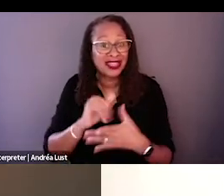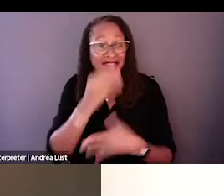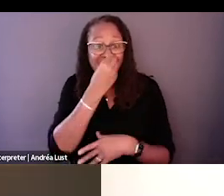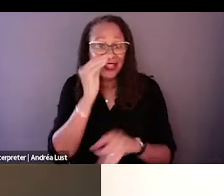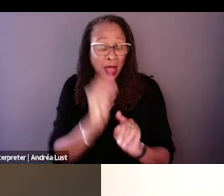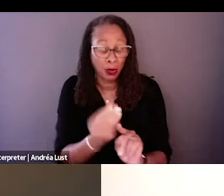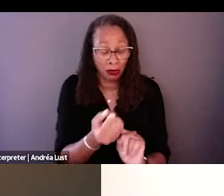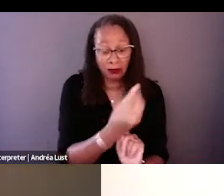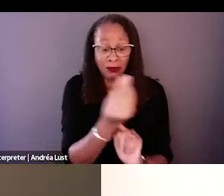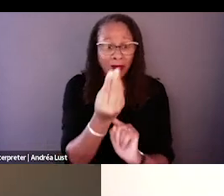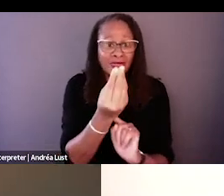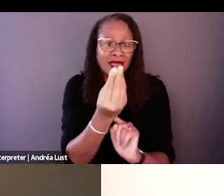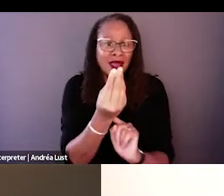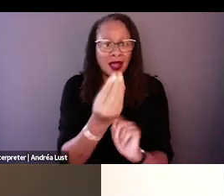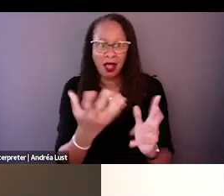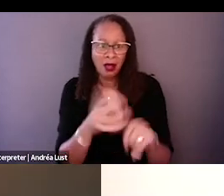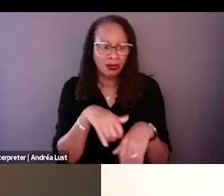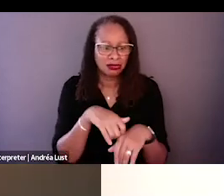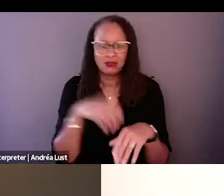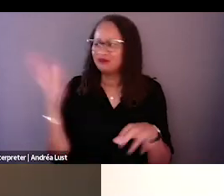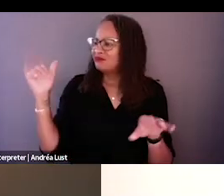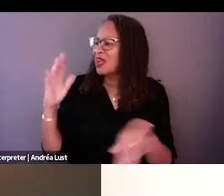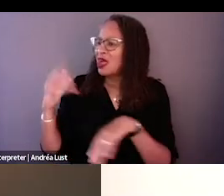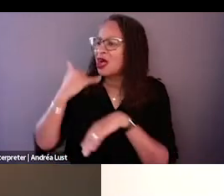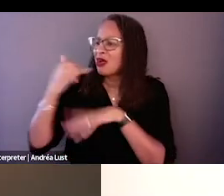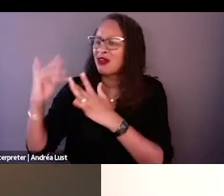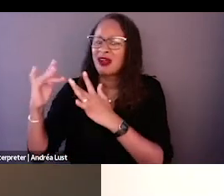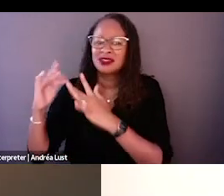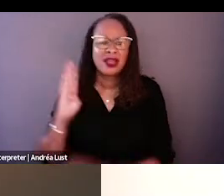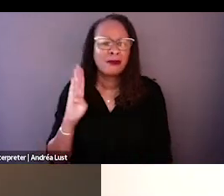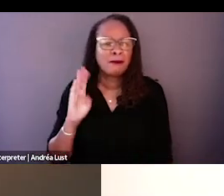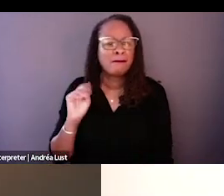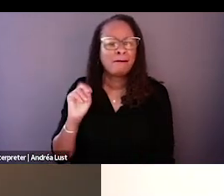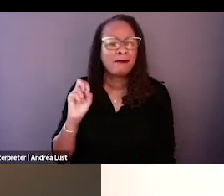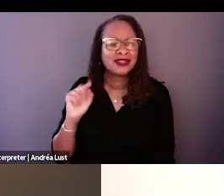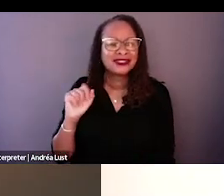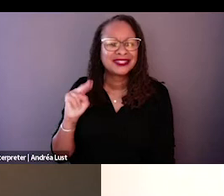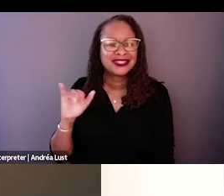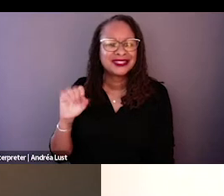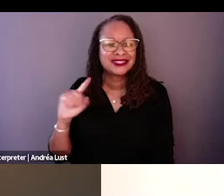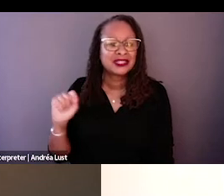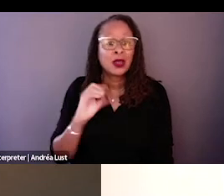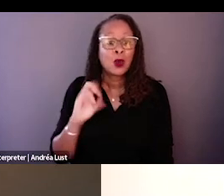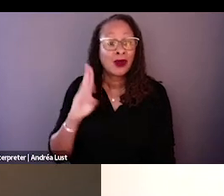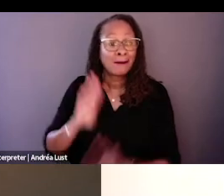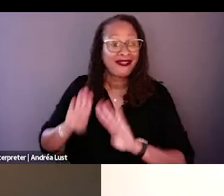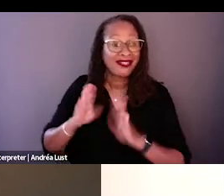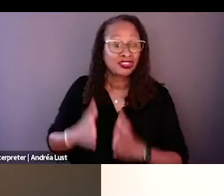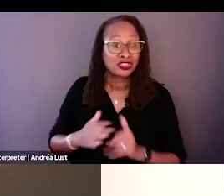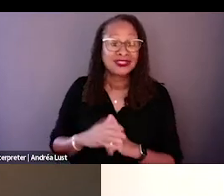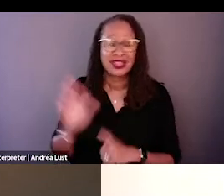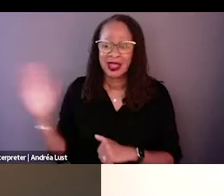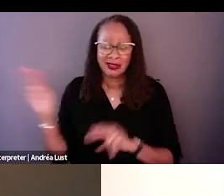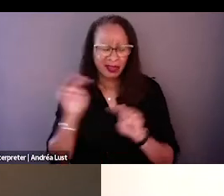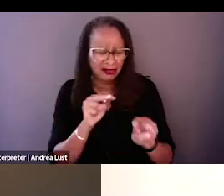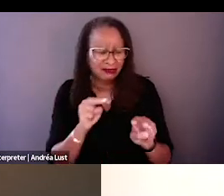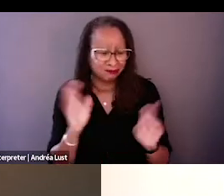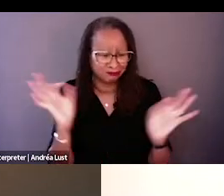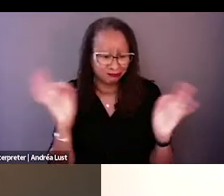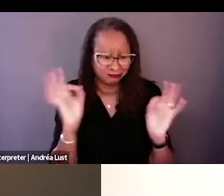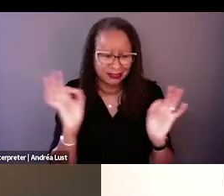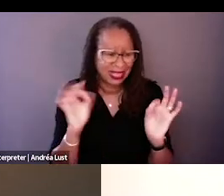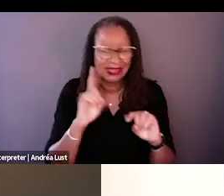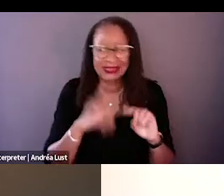Bianca: For me, there were, let's say two kind of roads we traveled on.